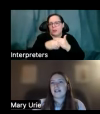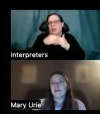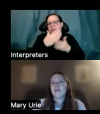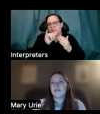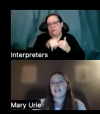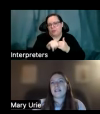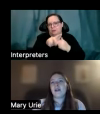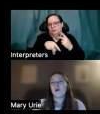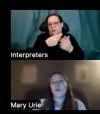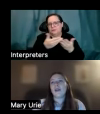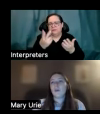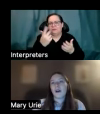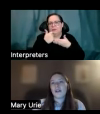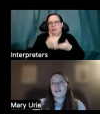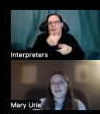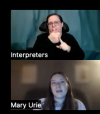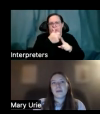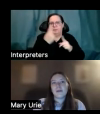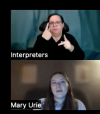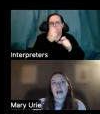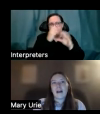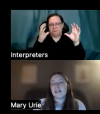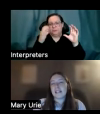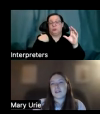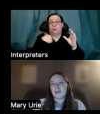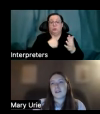help them see, we want to be able to have financial